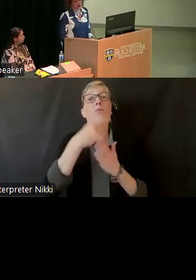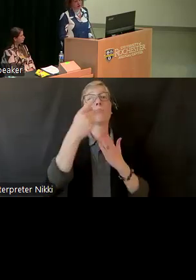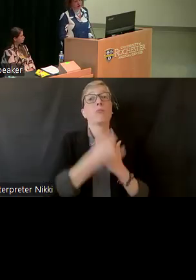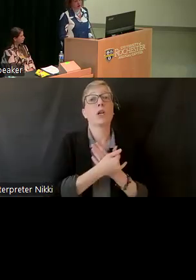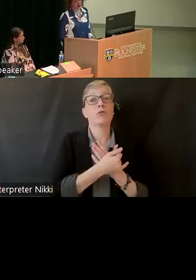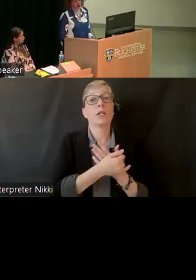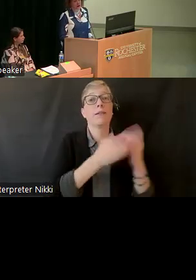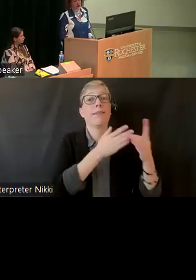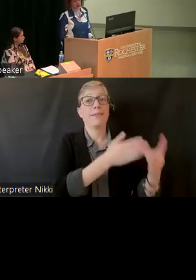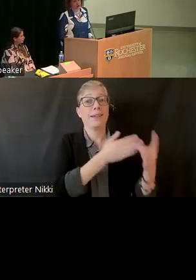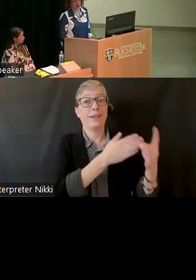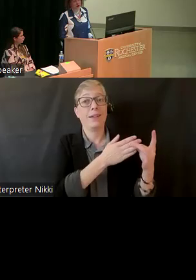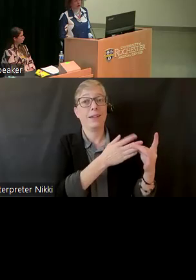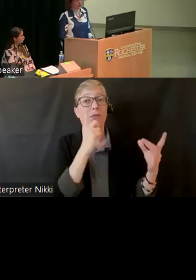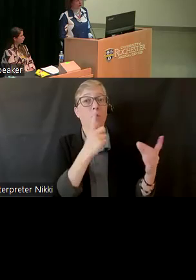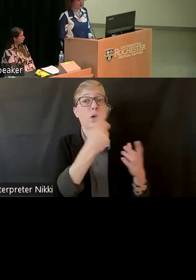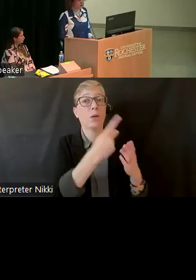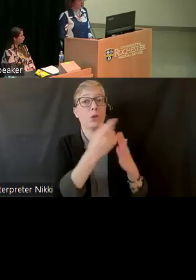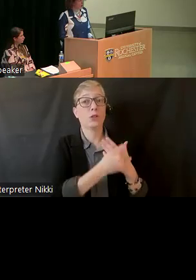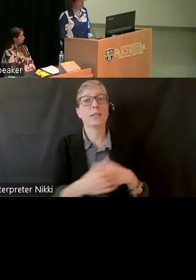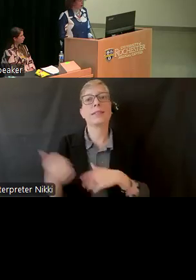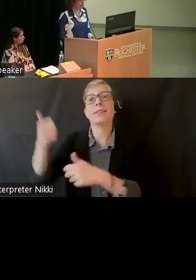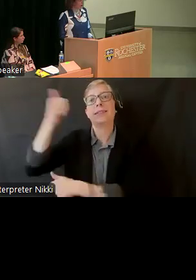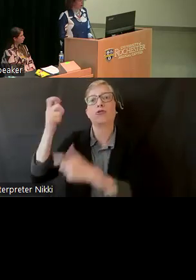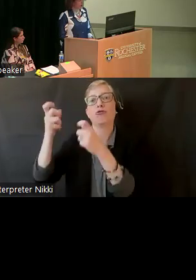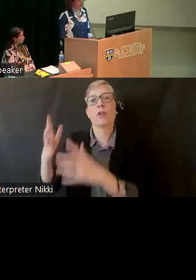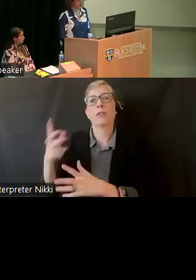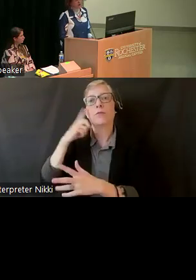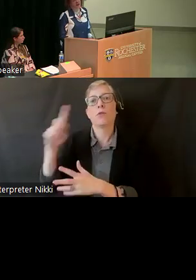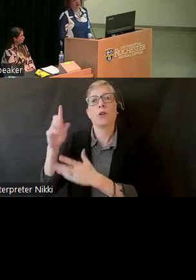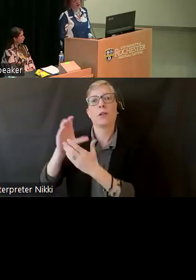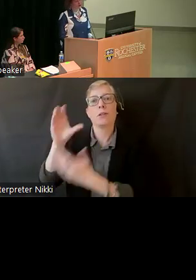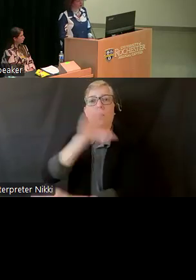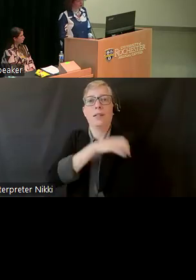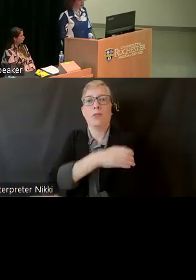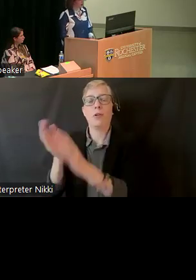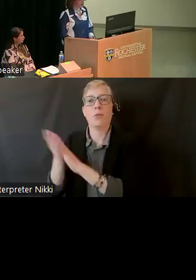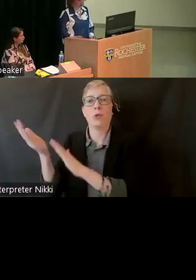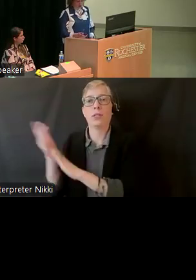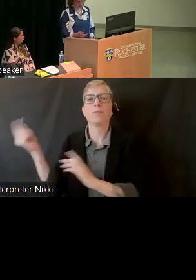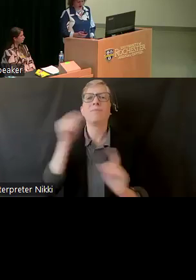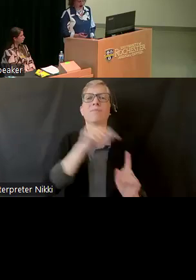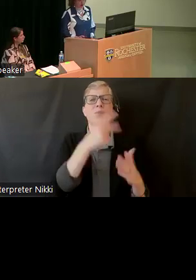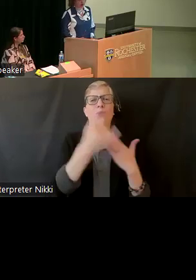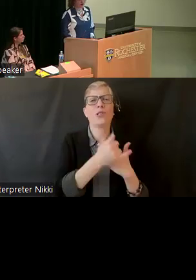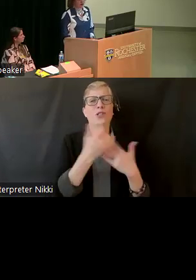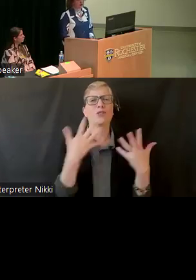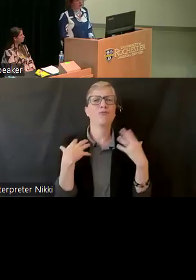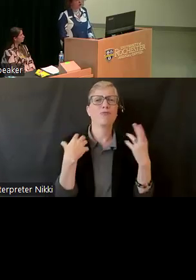uh one of our projects for um uh recovery center of excellence uh welcoming stigma